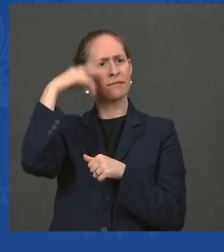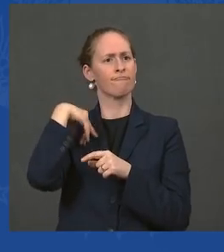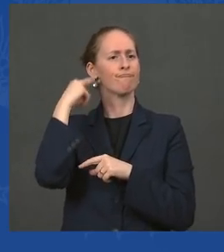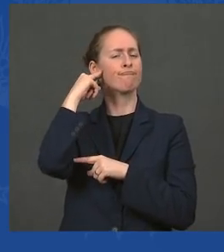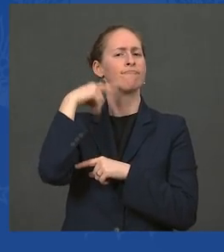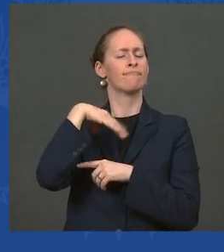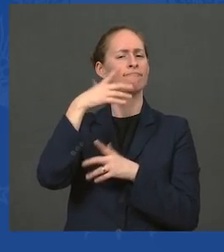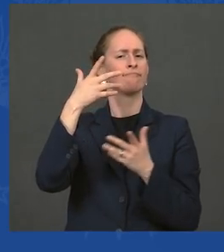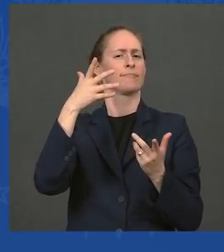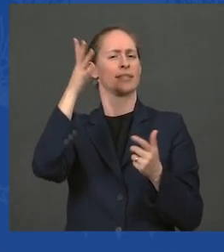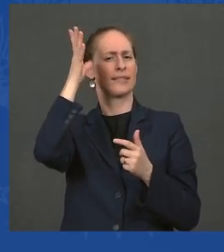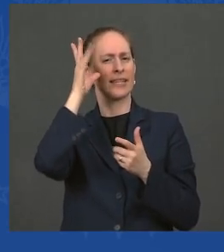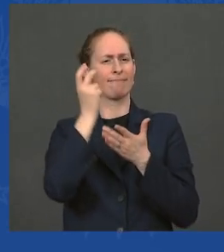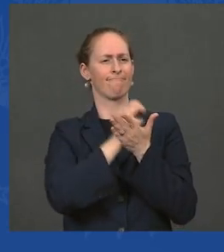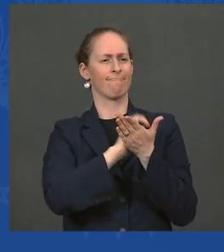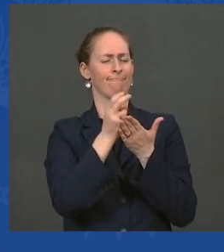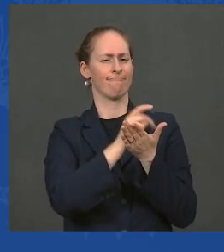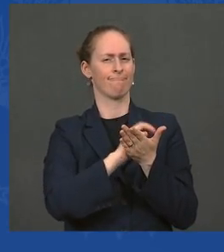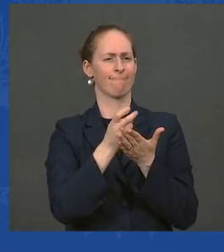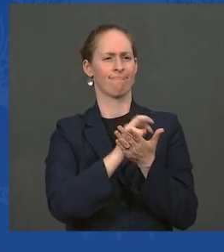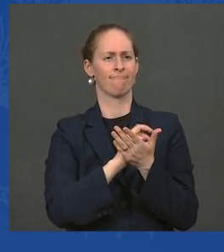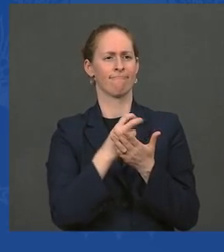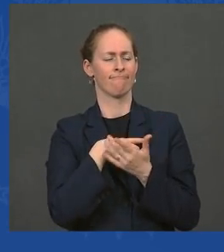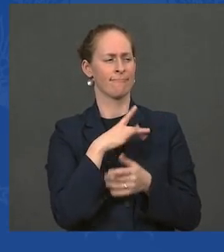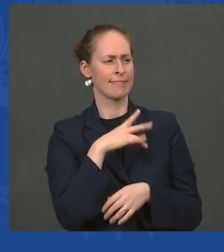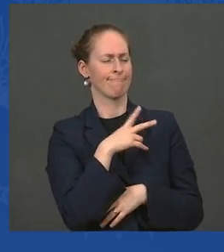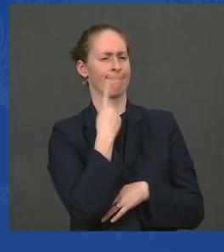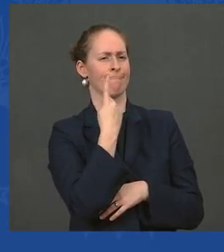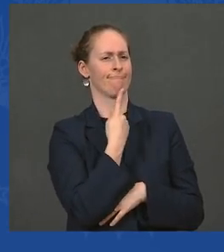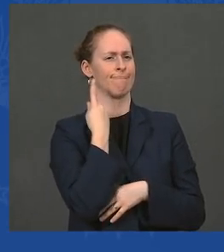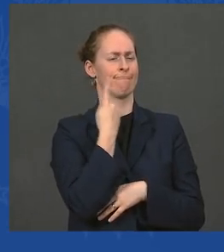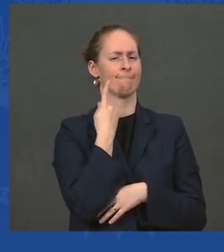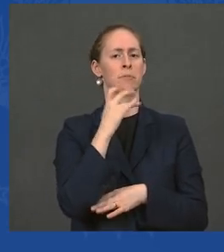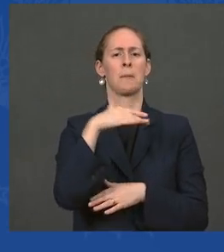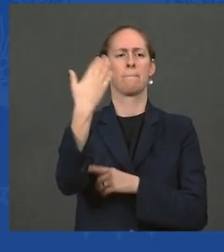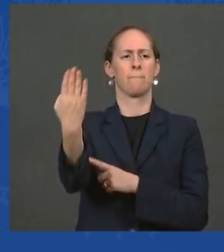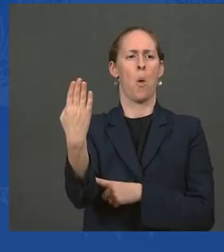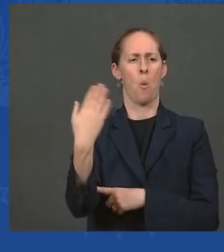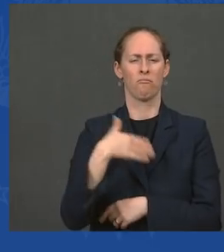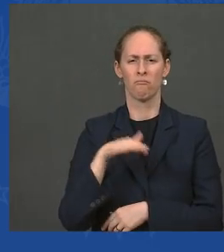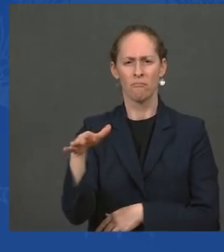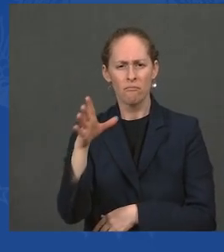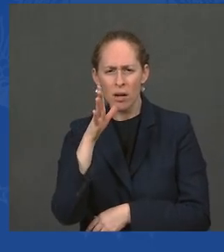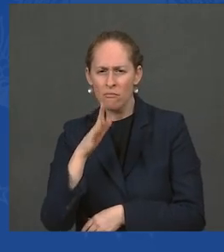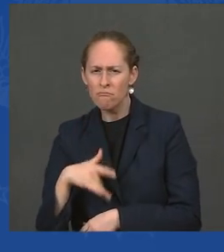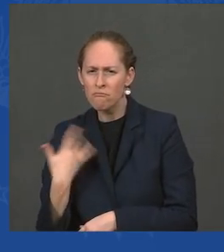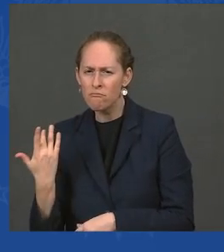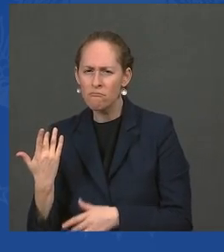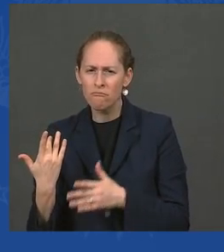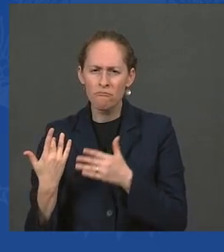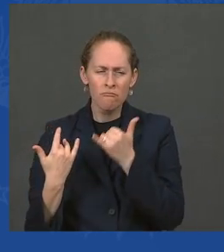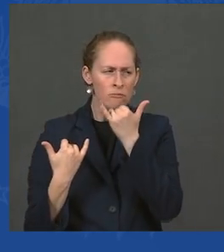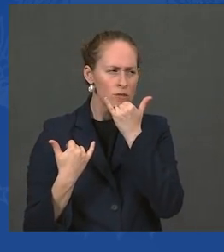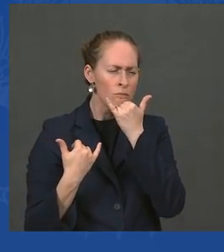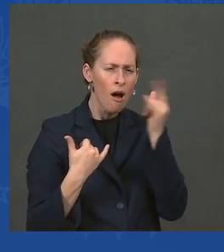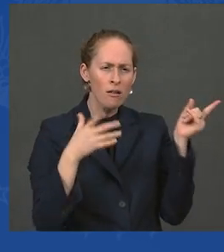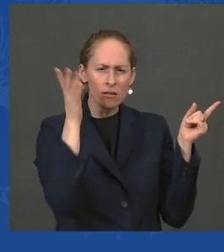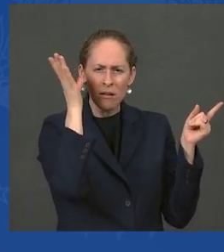And I could hear it in bed. And I asked the next morning -- I asked my mom -- it's a true story. I said, "What's the matter with dad, Mom?" She said, "He got bad news, honey.